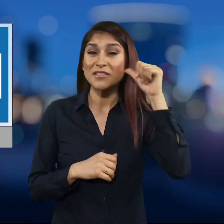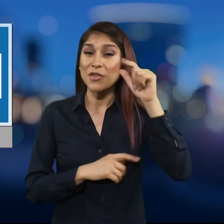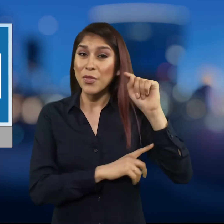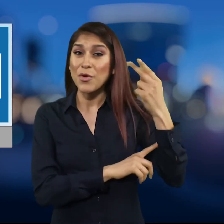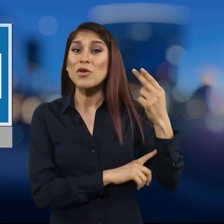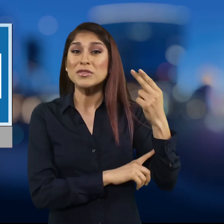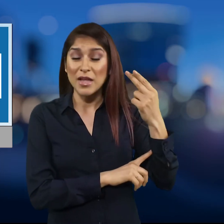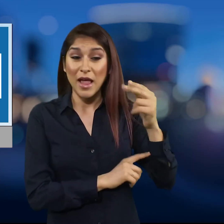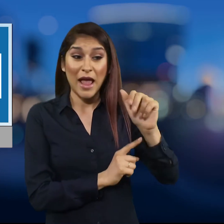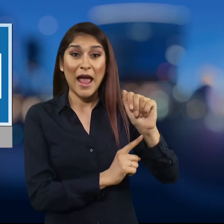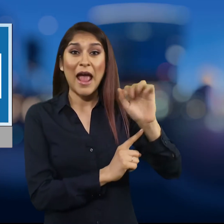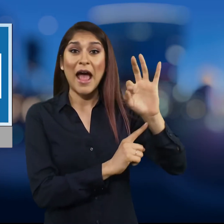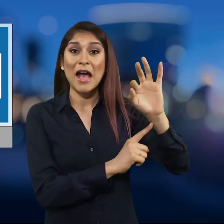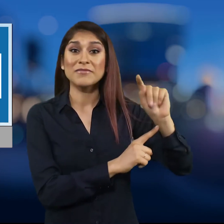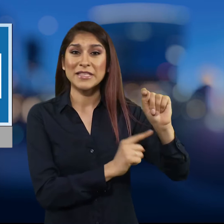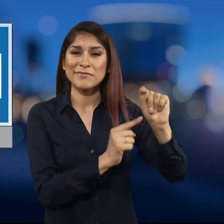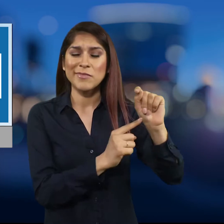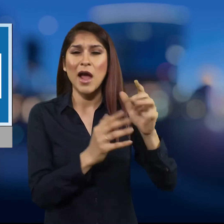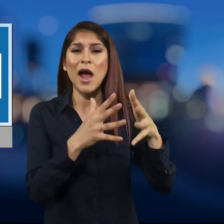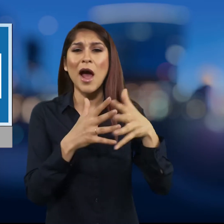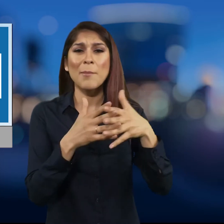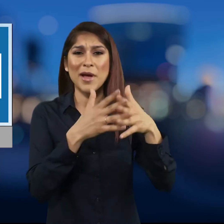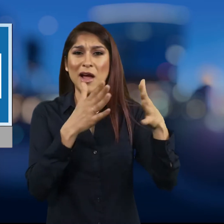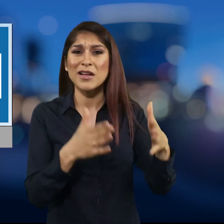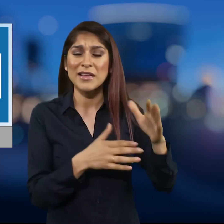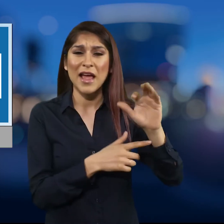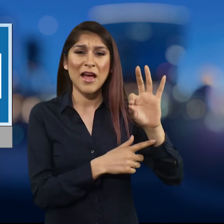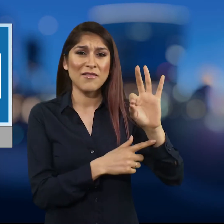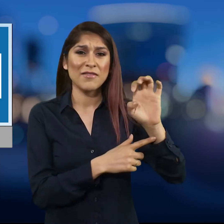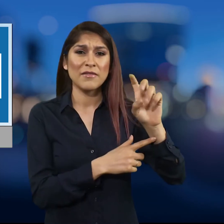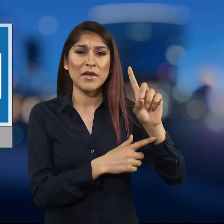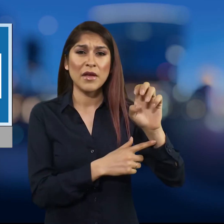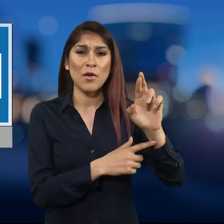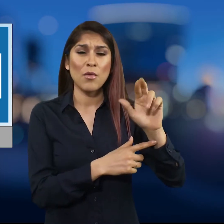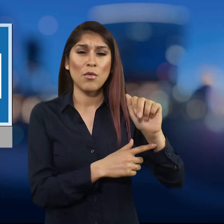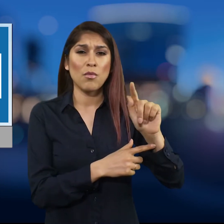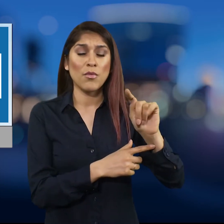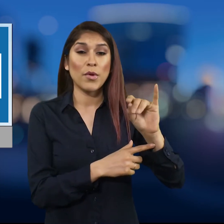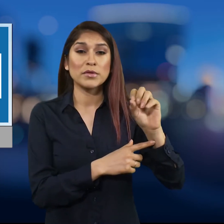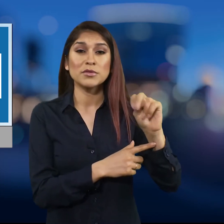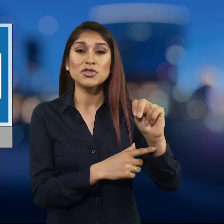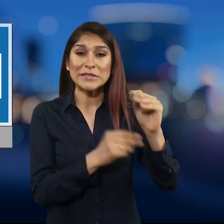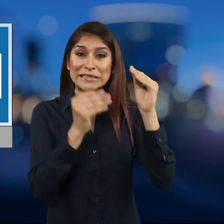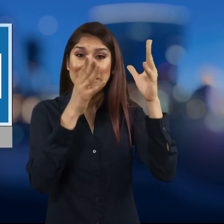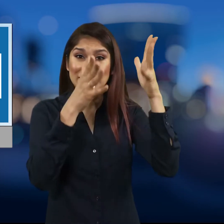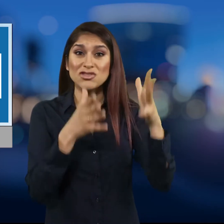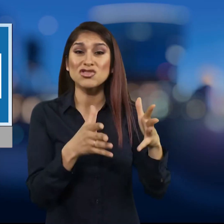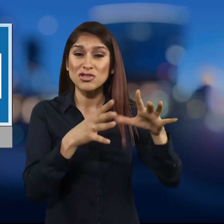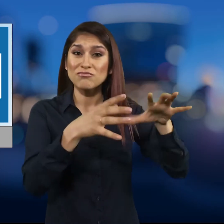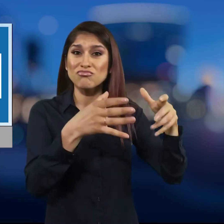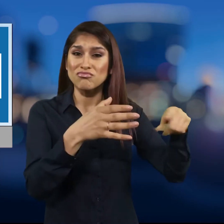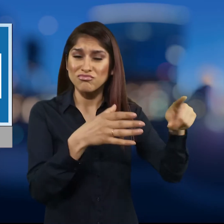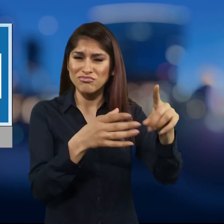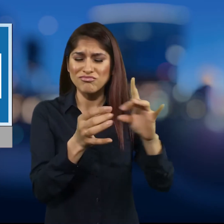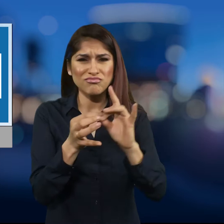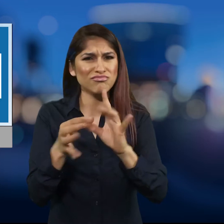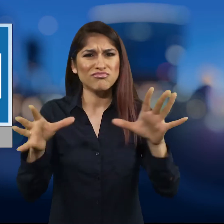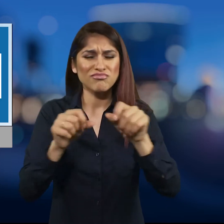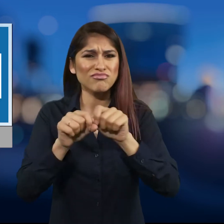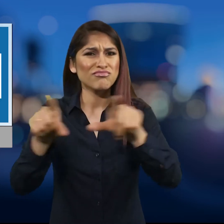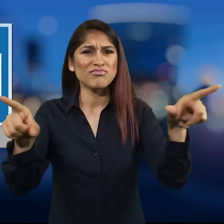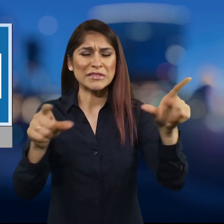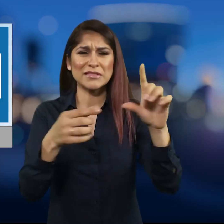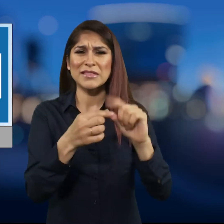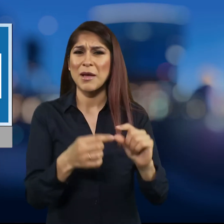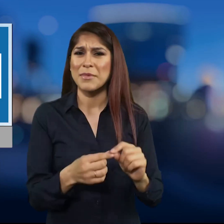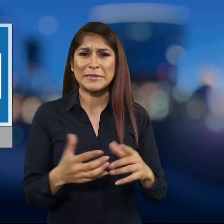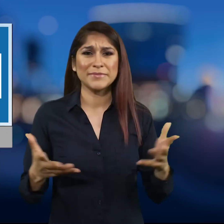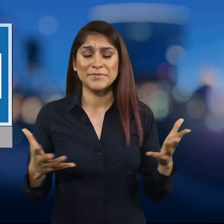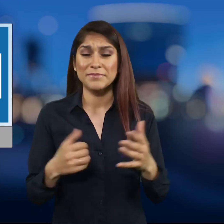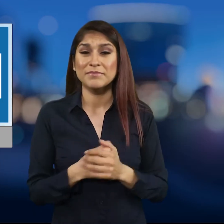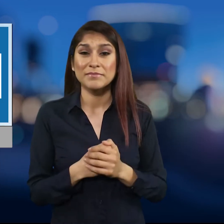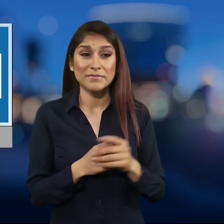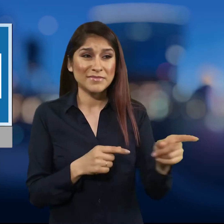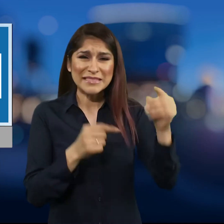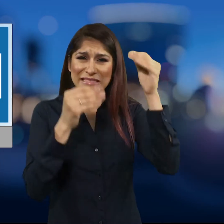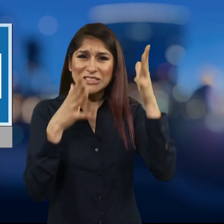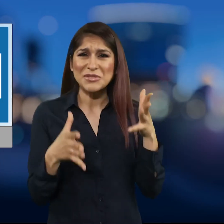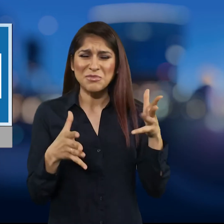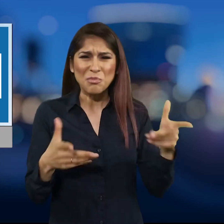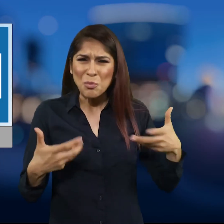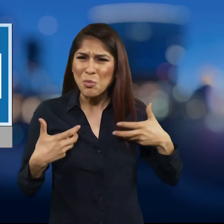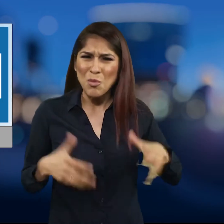The American Federation of Teachers released a statement Thursday that said "teachers don't